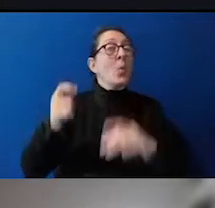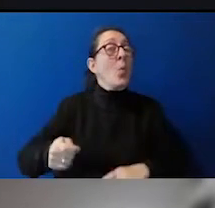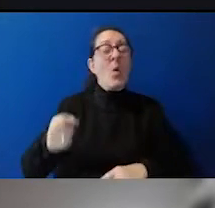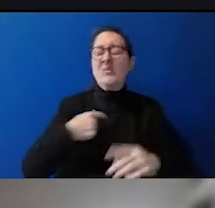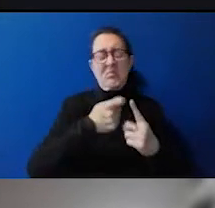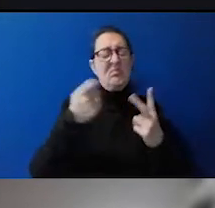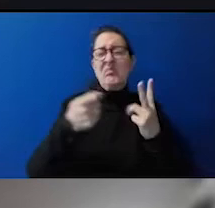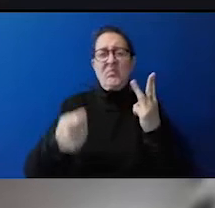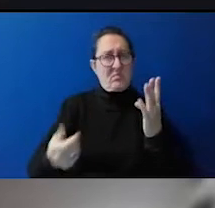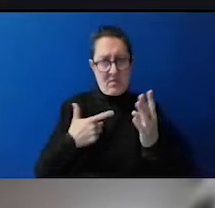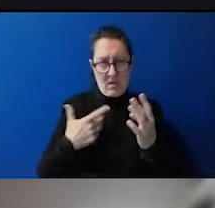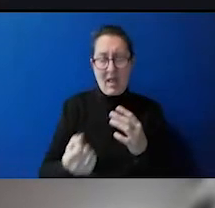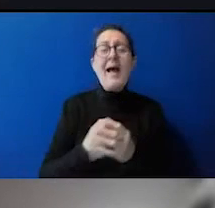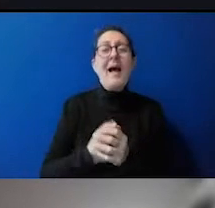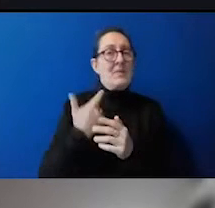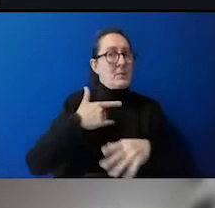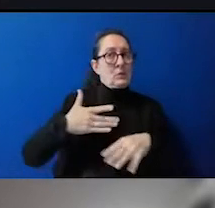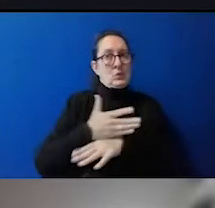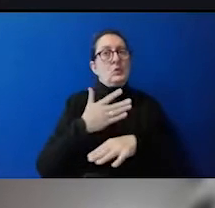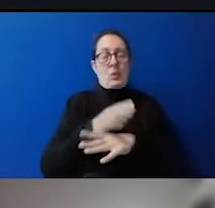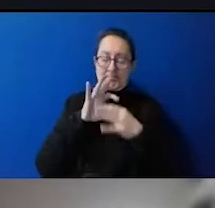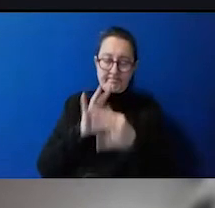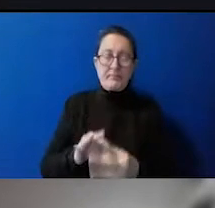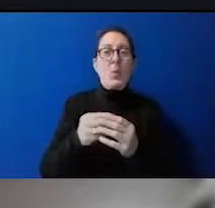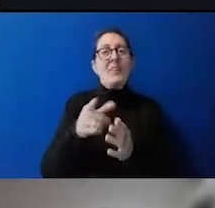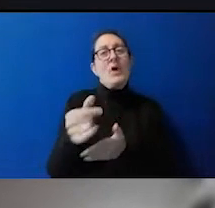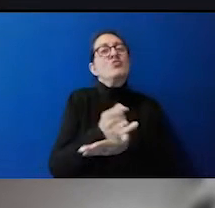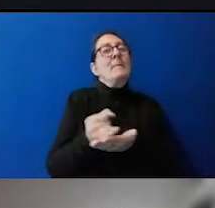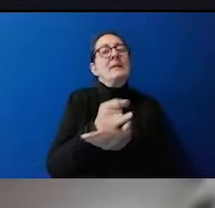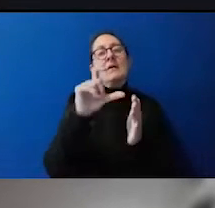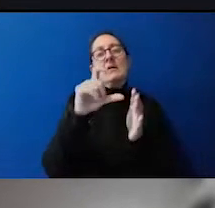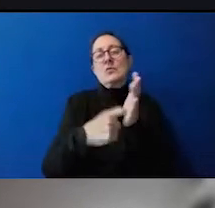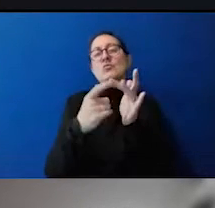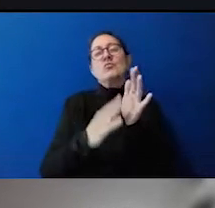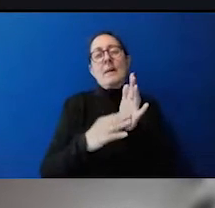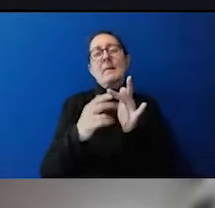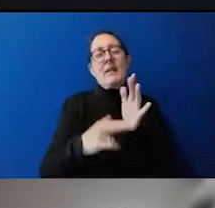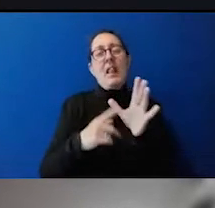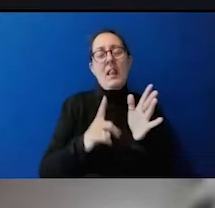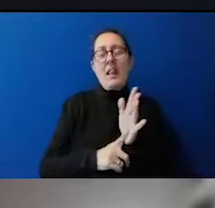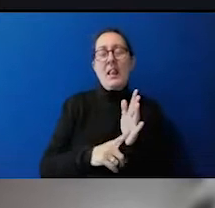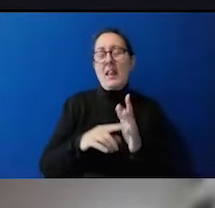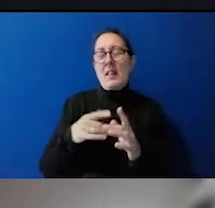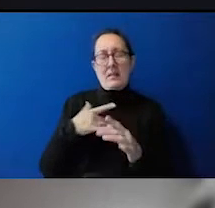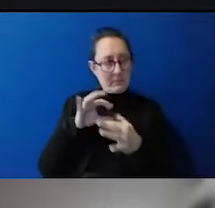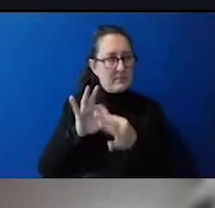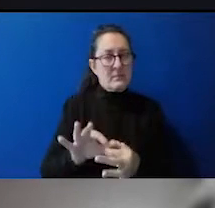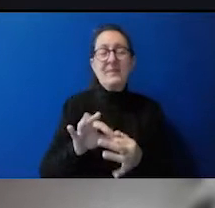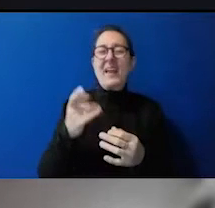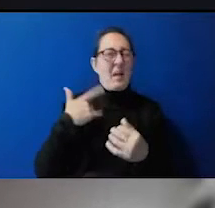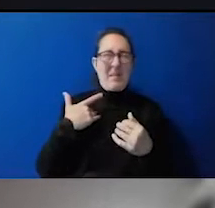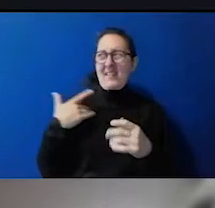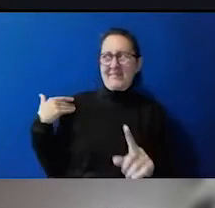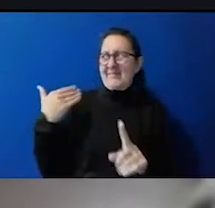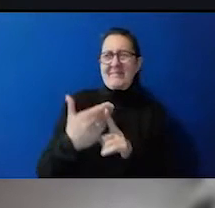courts in in that criminal aspect um and why I've and I've been at legalade for decades now um and